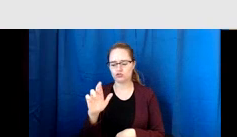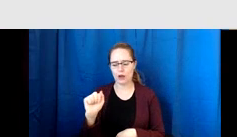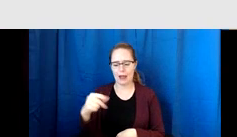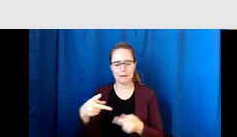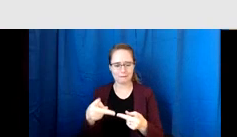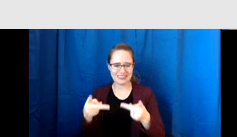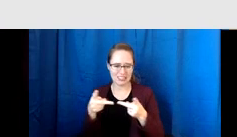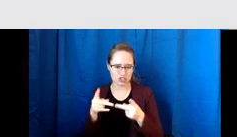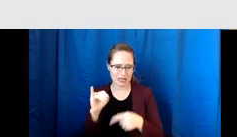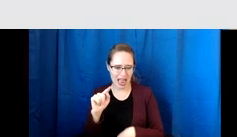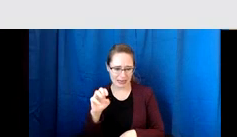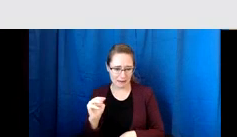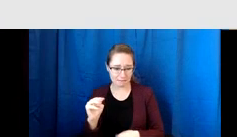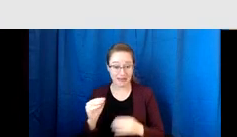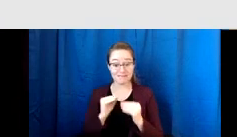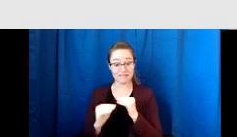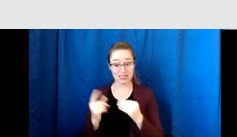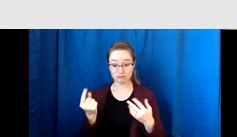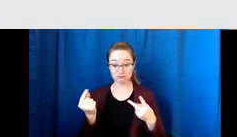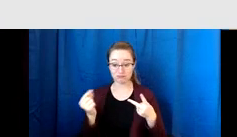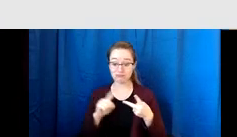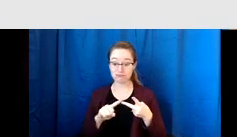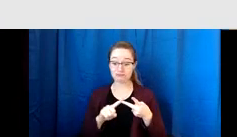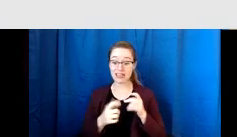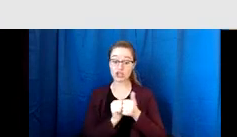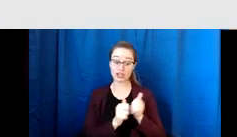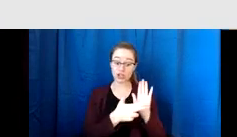The fix was to change it from a label to a div.